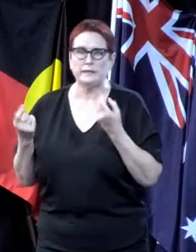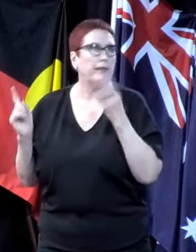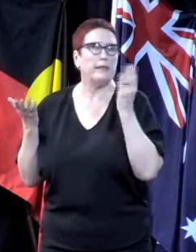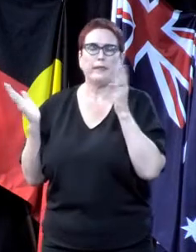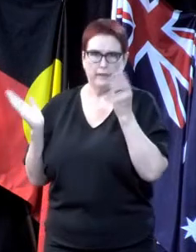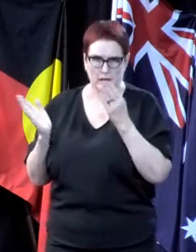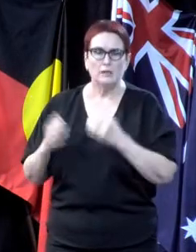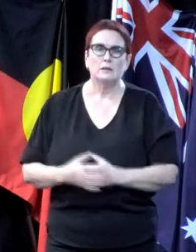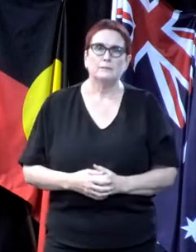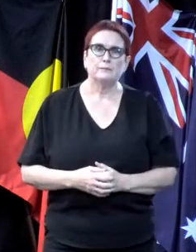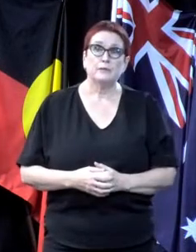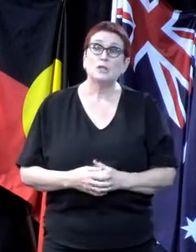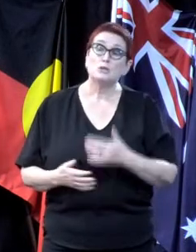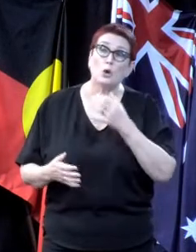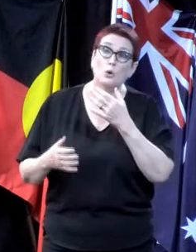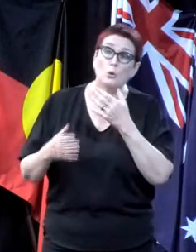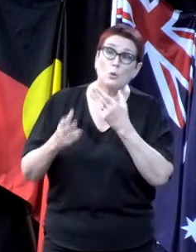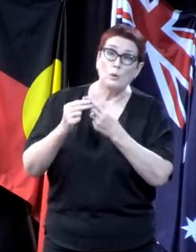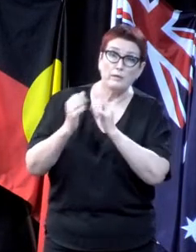So, with the parents, and through negotiation,